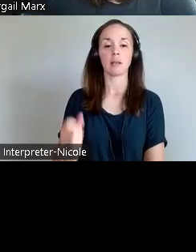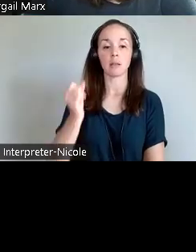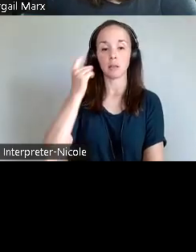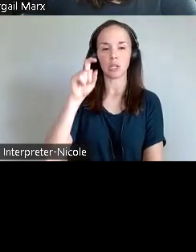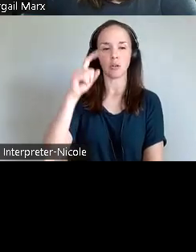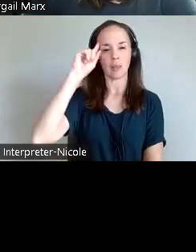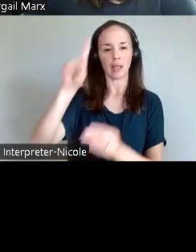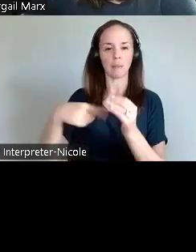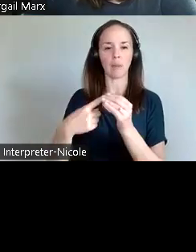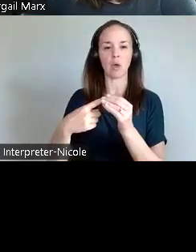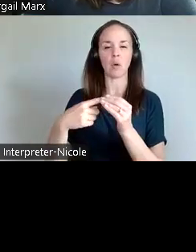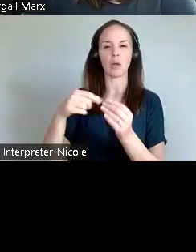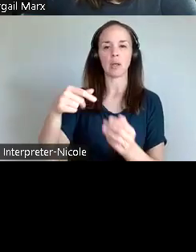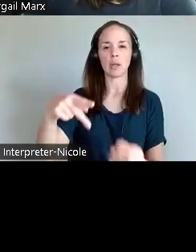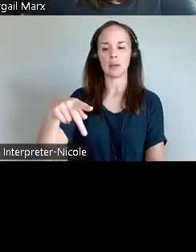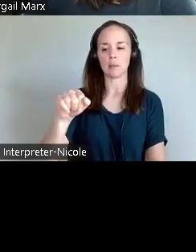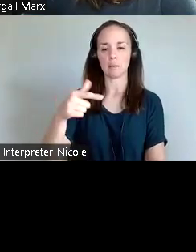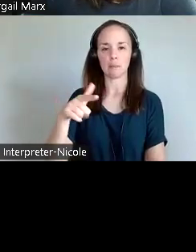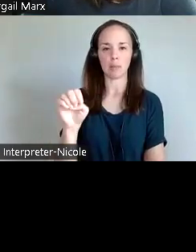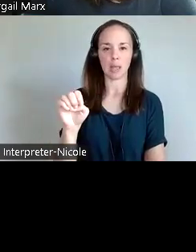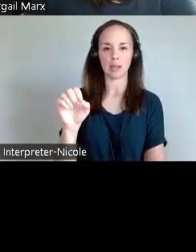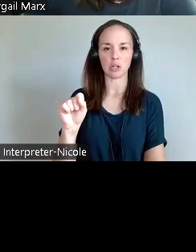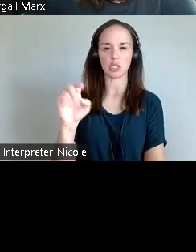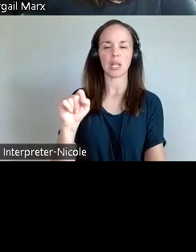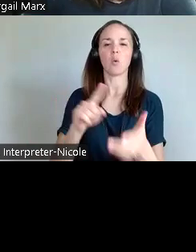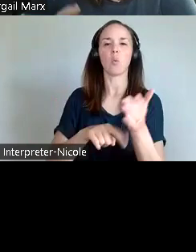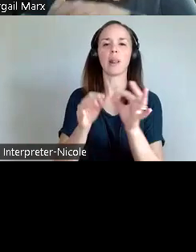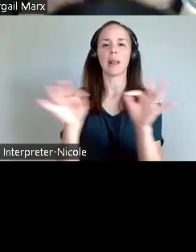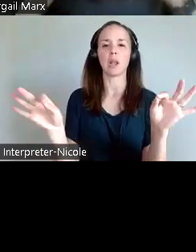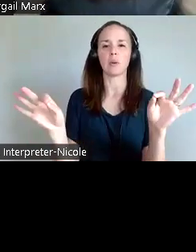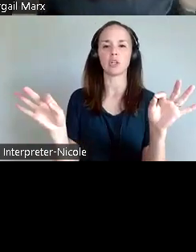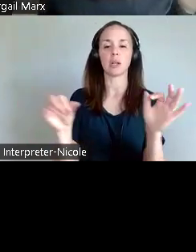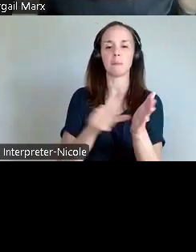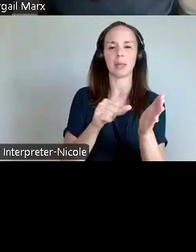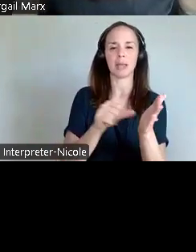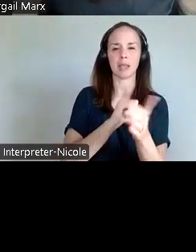and the language that's presented on a device. So by page set, we mean kind of what word are